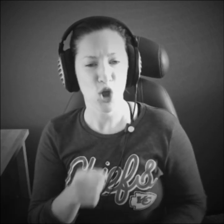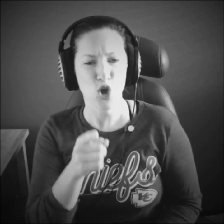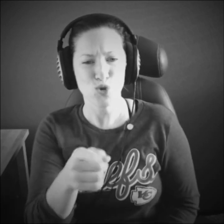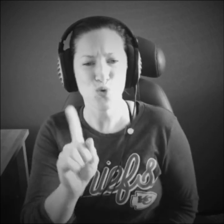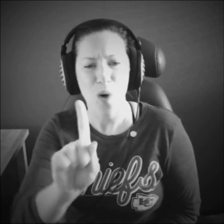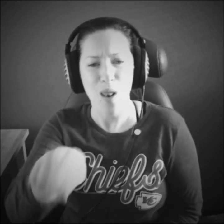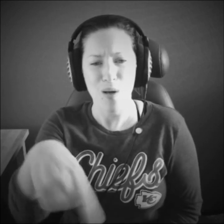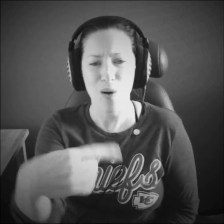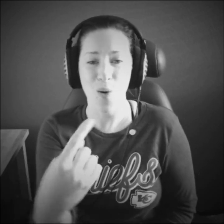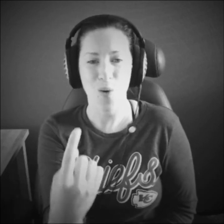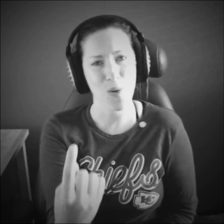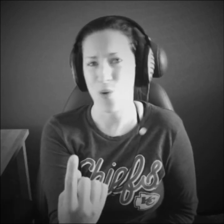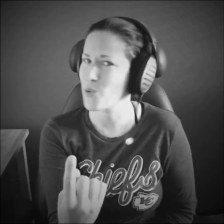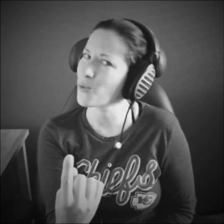you are not alone you are not alone